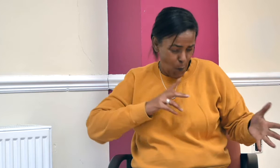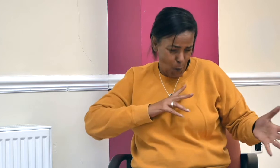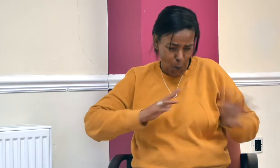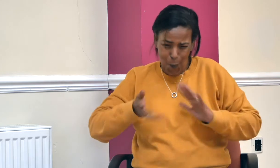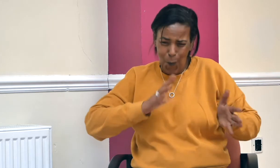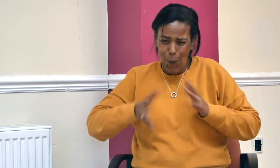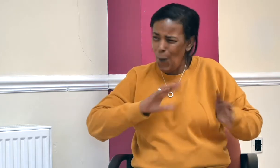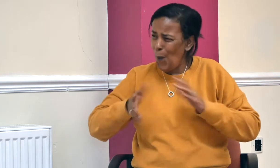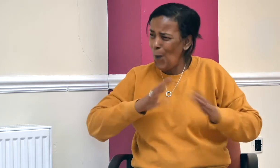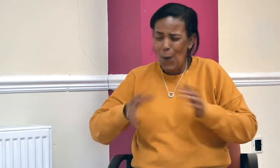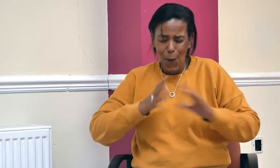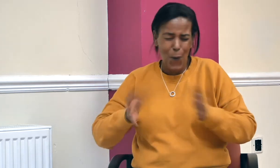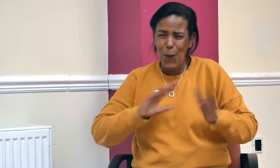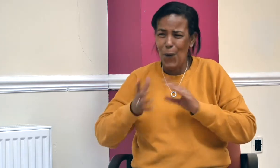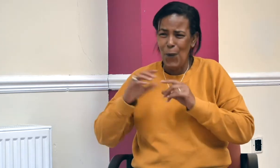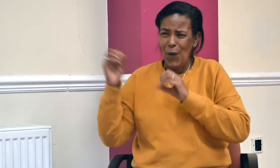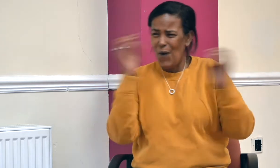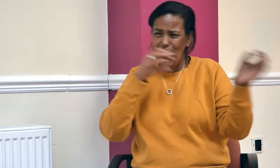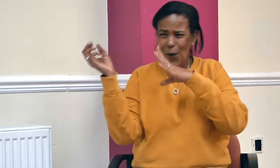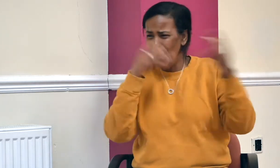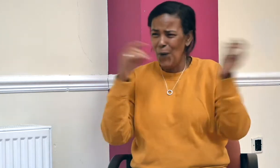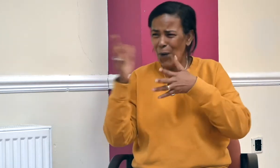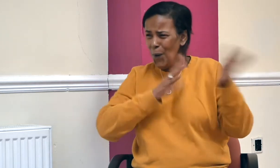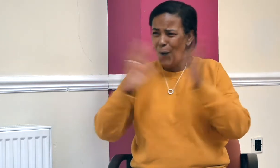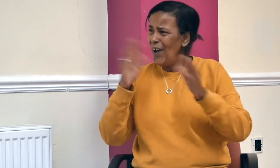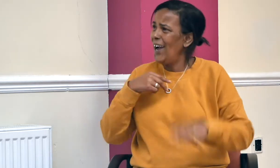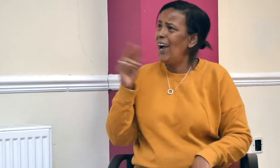The sheer speed and ferocity of their signs!